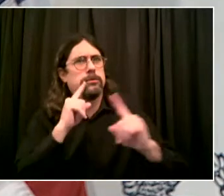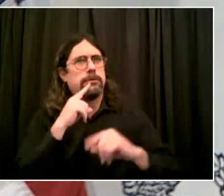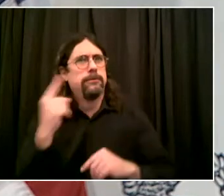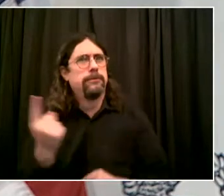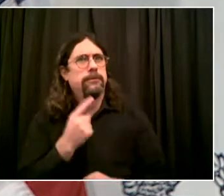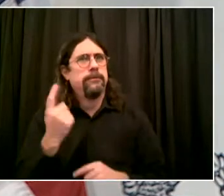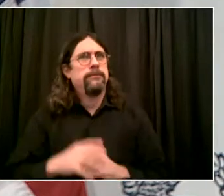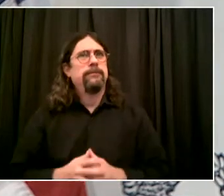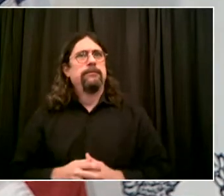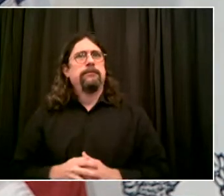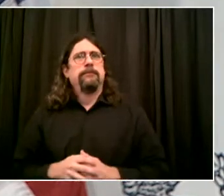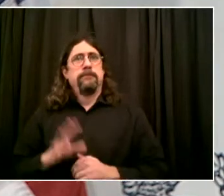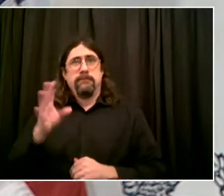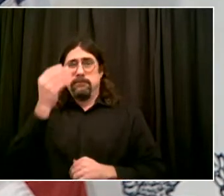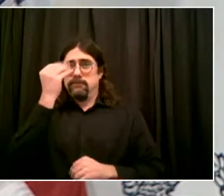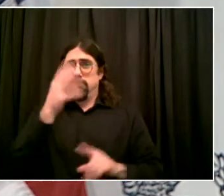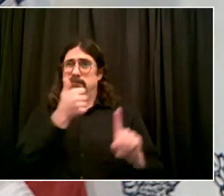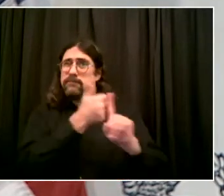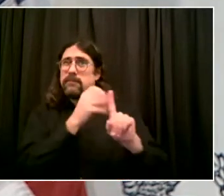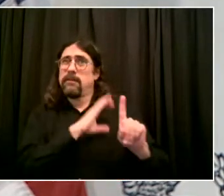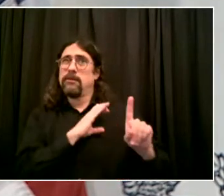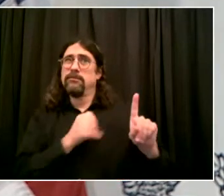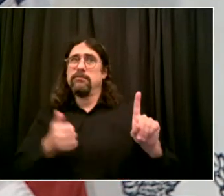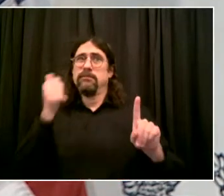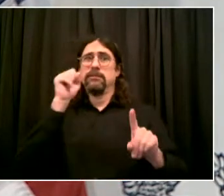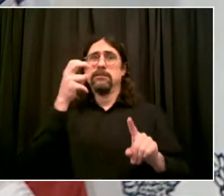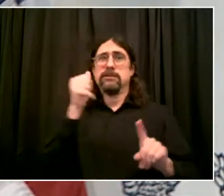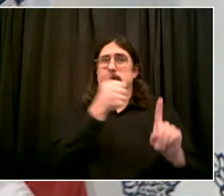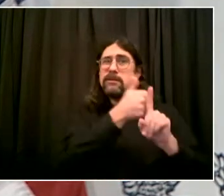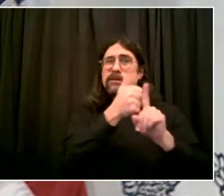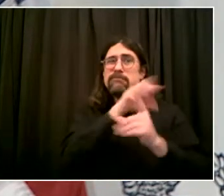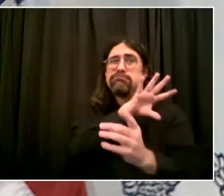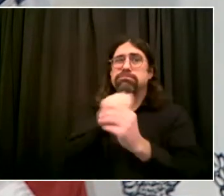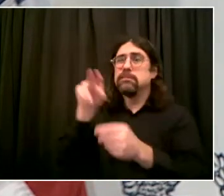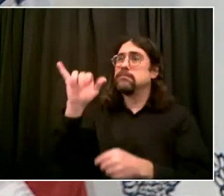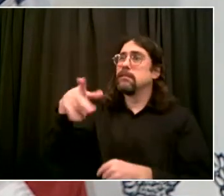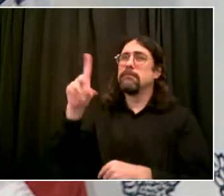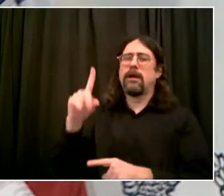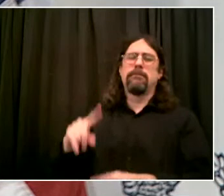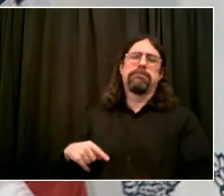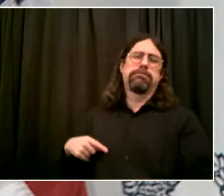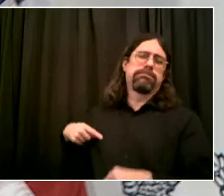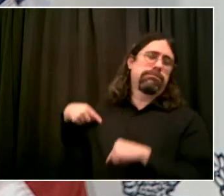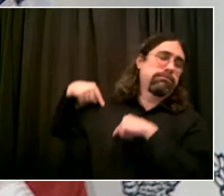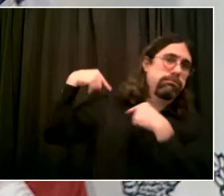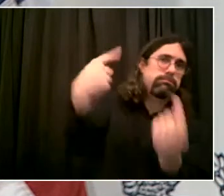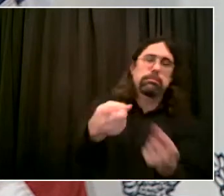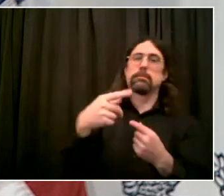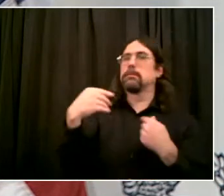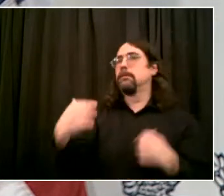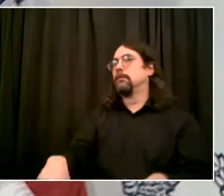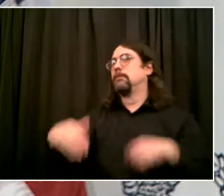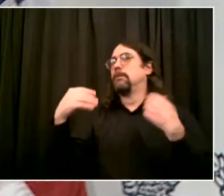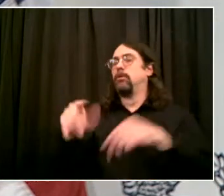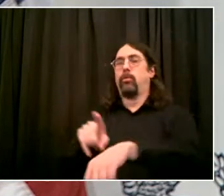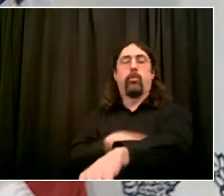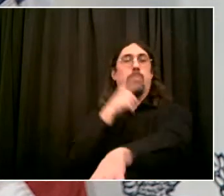SPECIAL WARMTH COMES INTO HIS VOICE WHEN HE TALKS ABOUT HIS OWN TIME AS A PRECINCT COMMANDER.